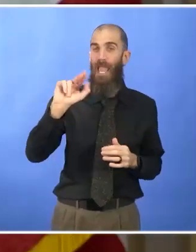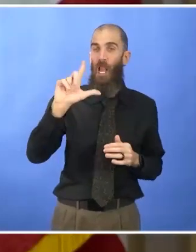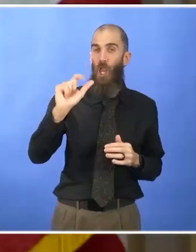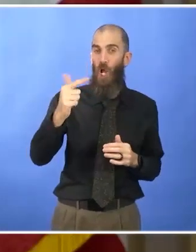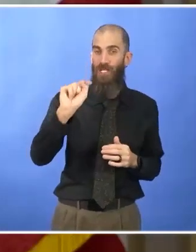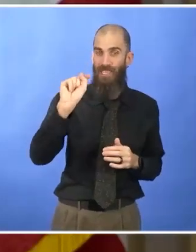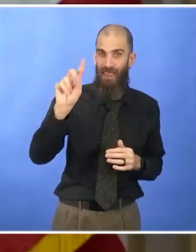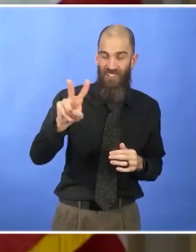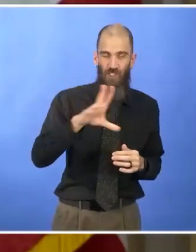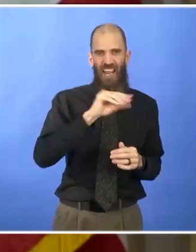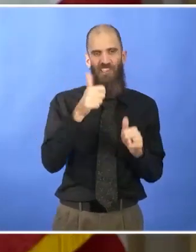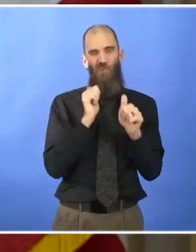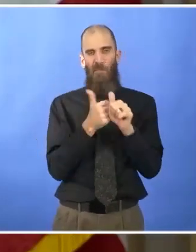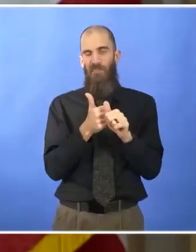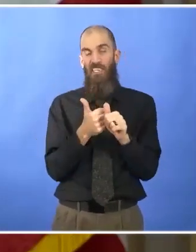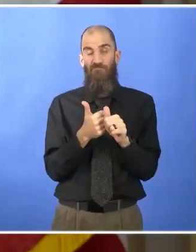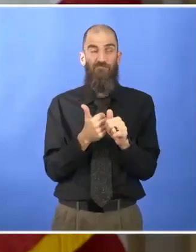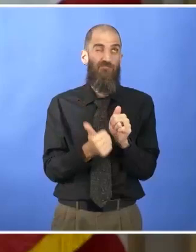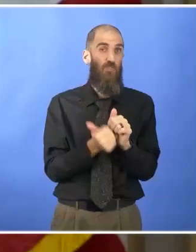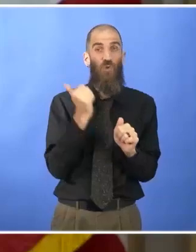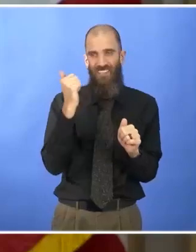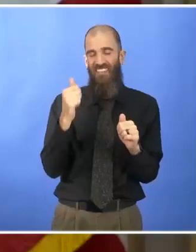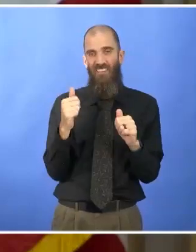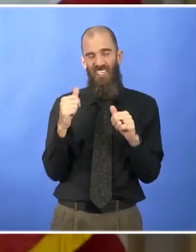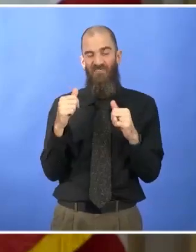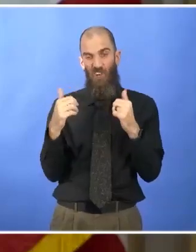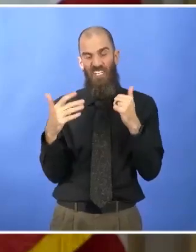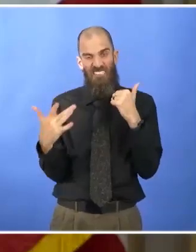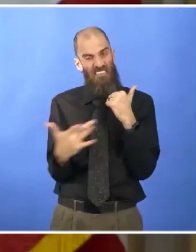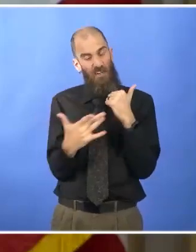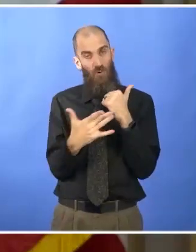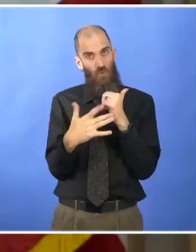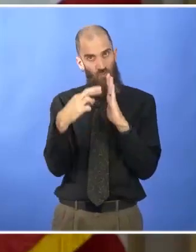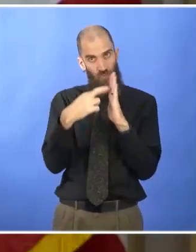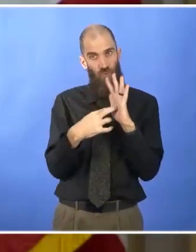BROADCAST TELEVISION. THANK YOU SO MUCH TO THE STAFF